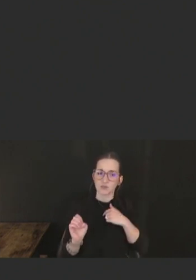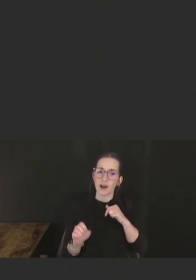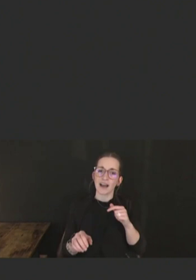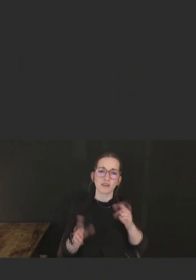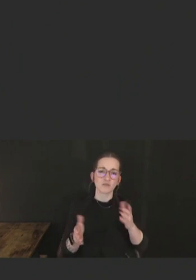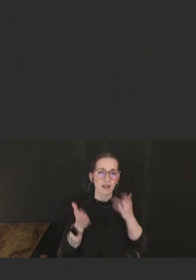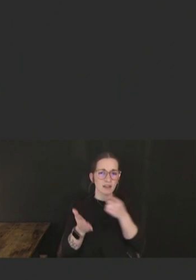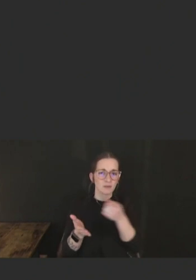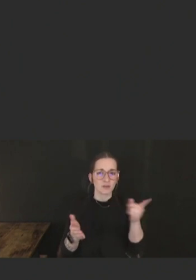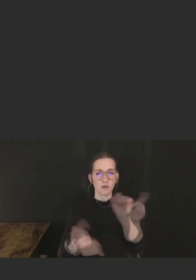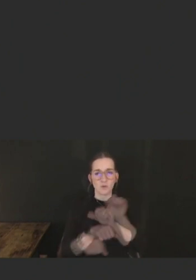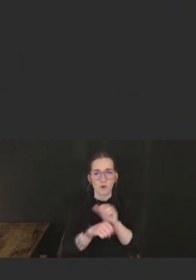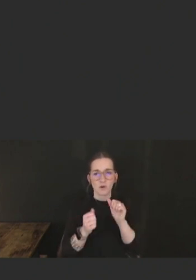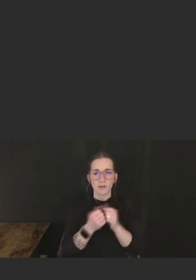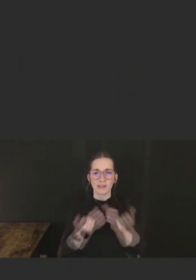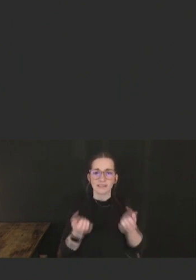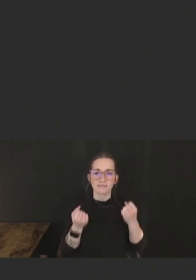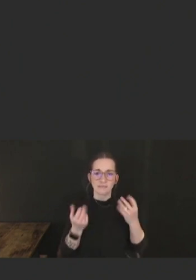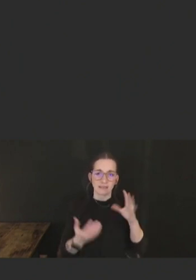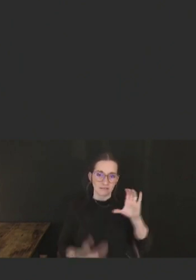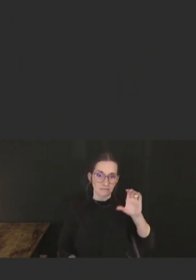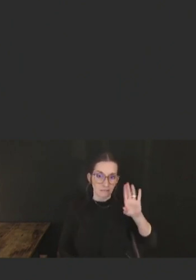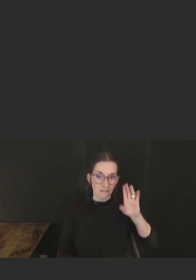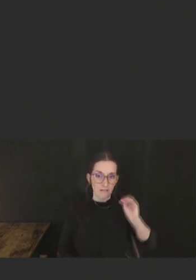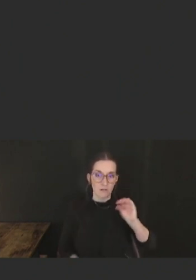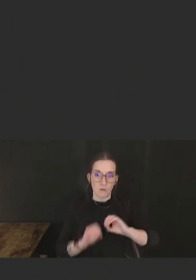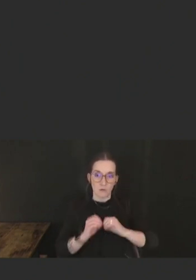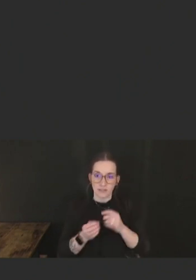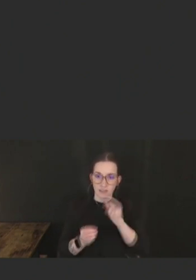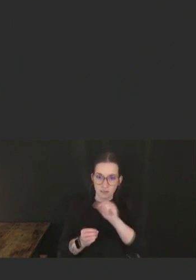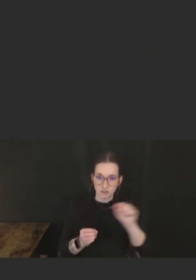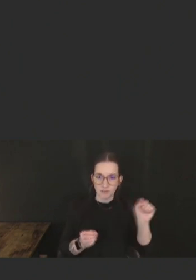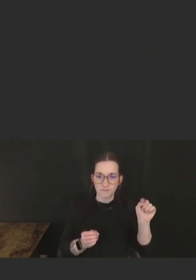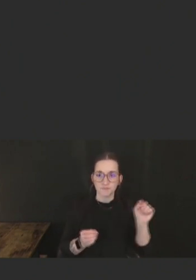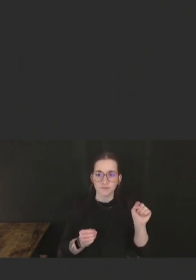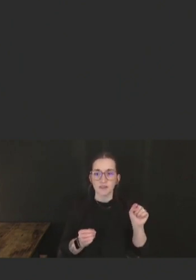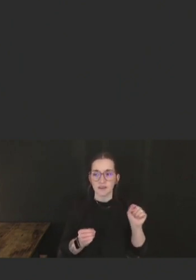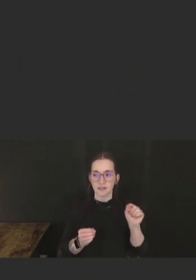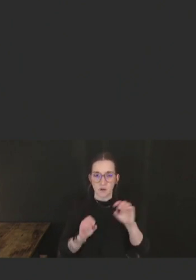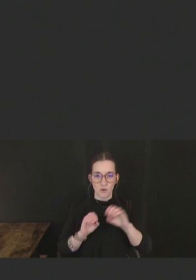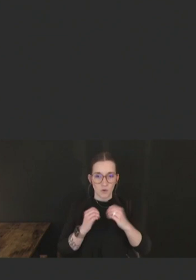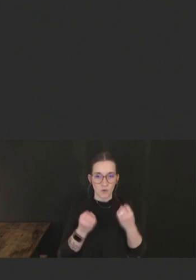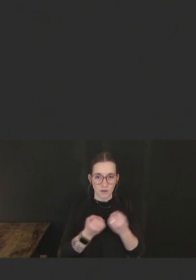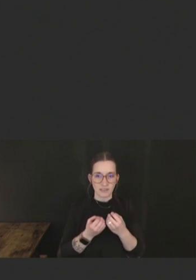Together, along with Kiwanis, the following organizations collaborated on a joint statement to address COVID during the pandemic.